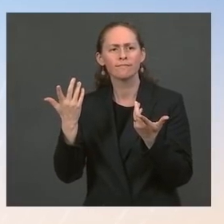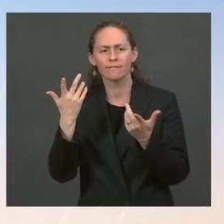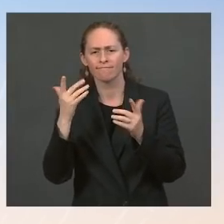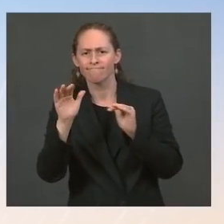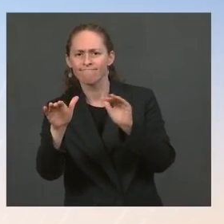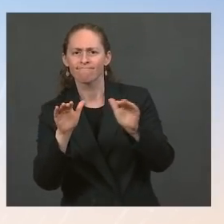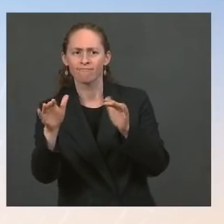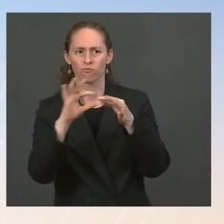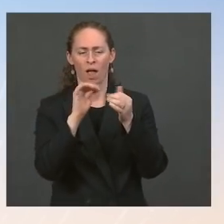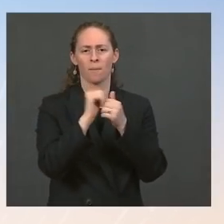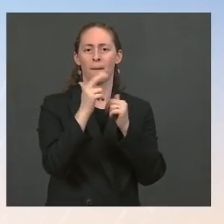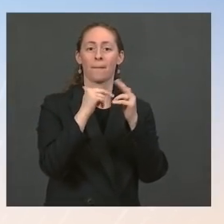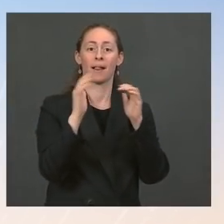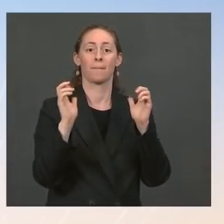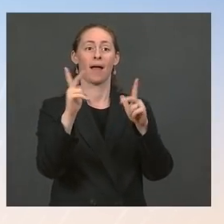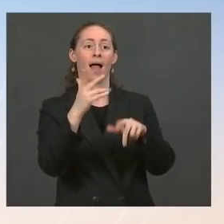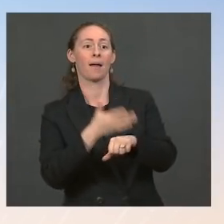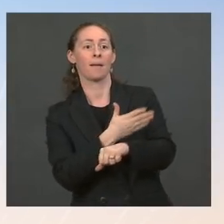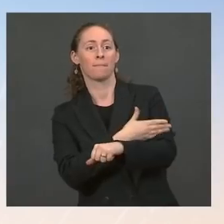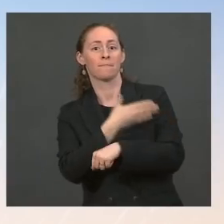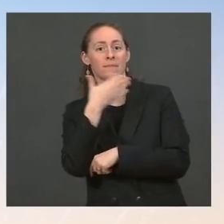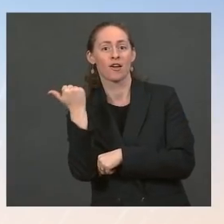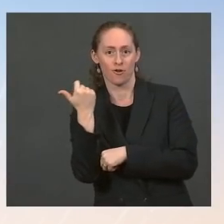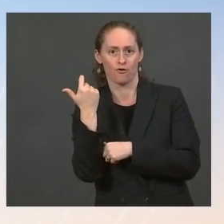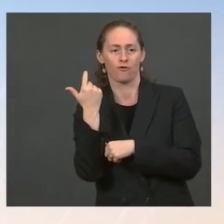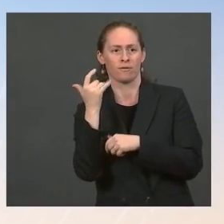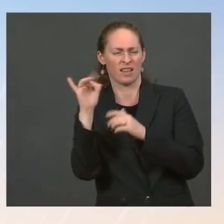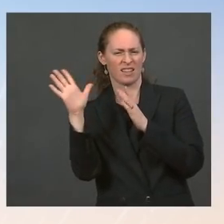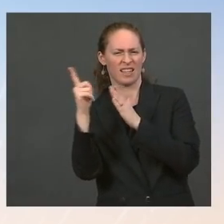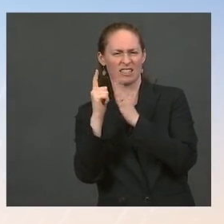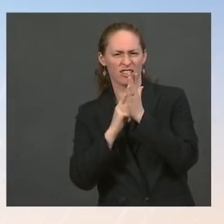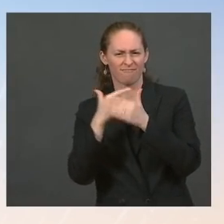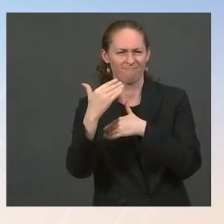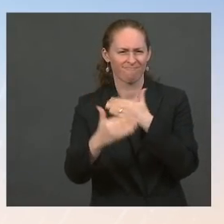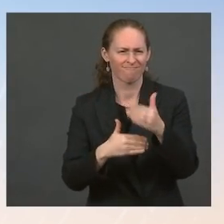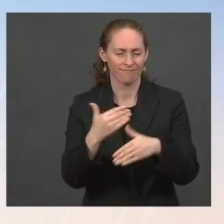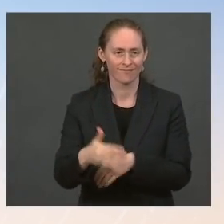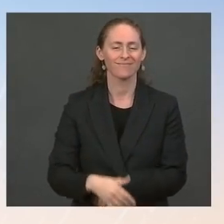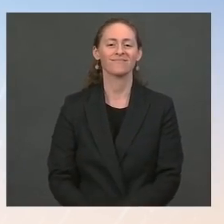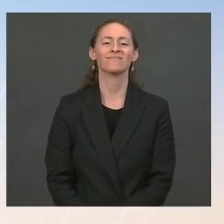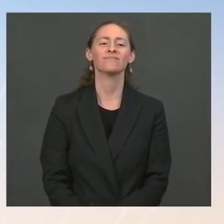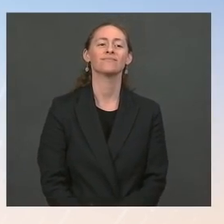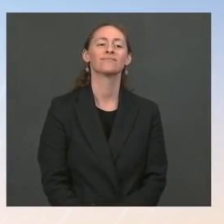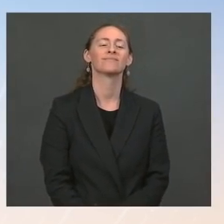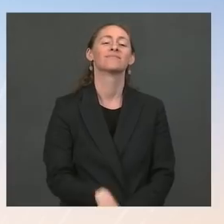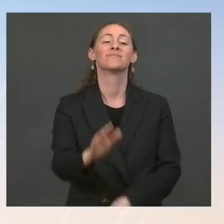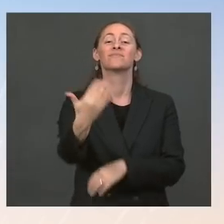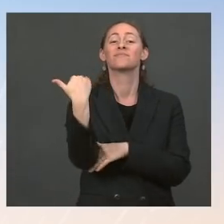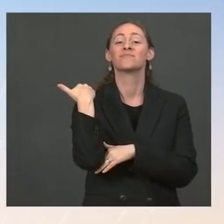and his legislative agenda. He spent the weekend continuing his deep engagement on behalf of his economic growth agenda